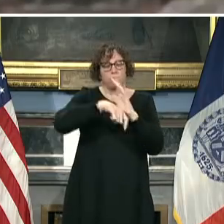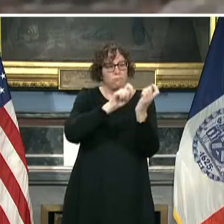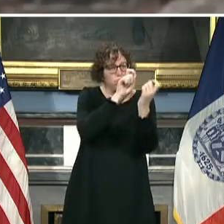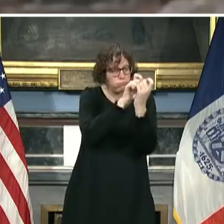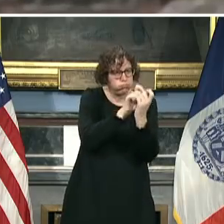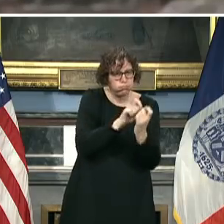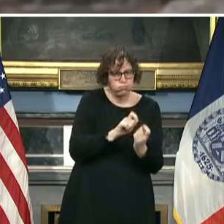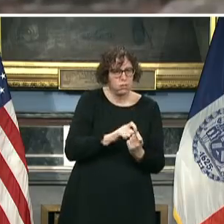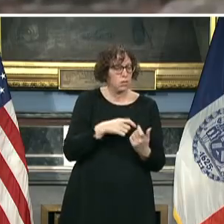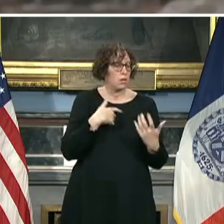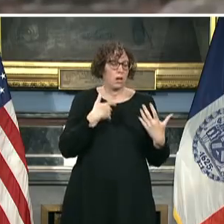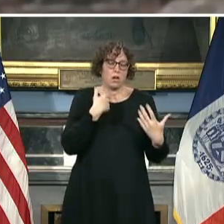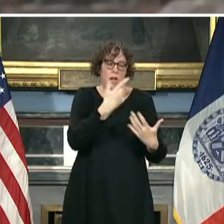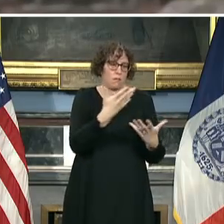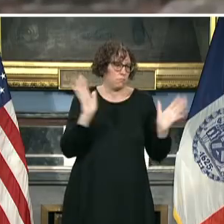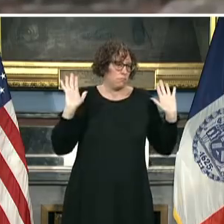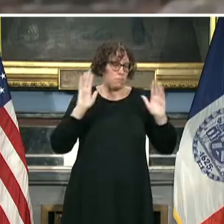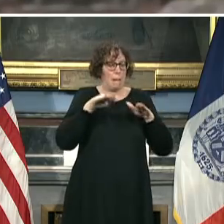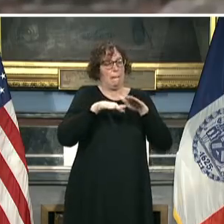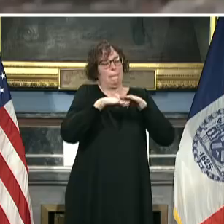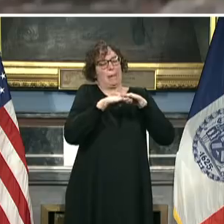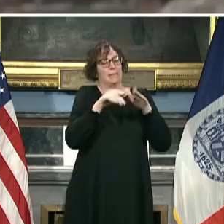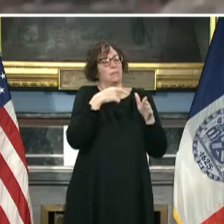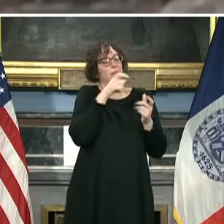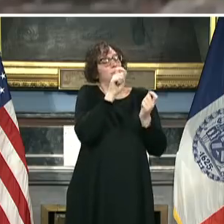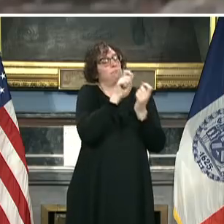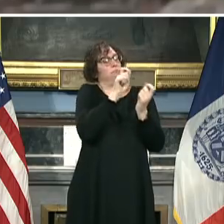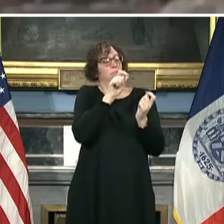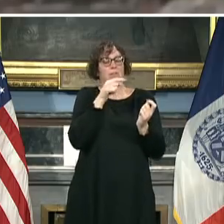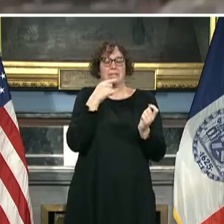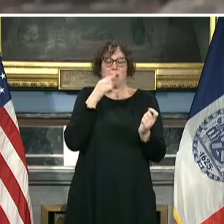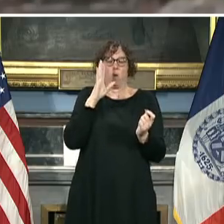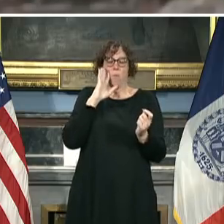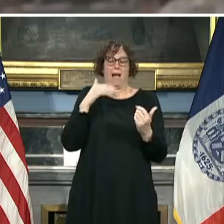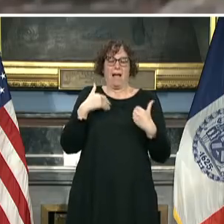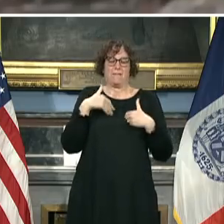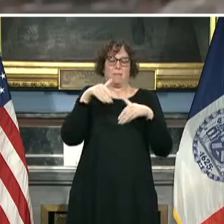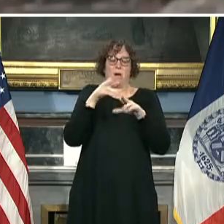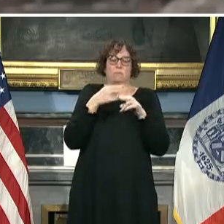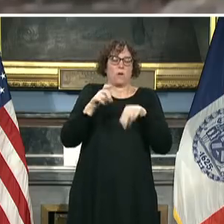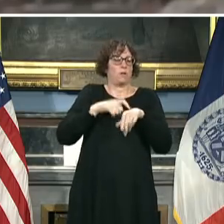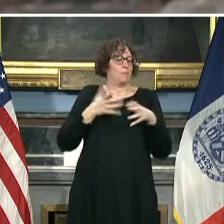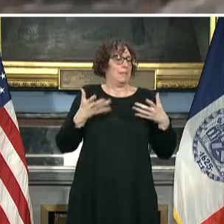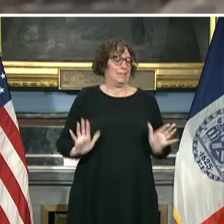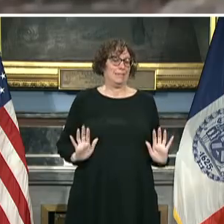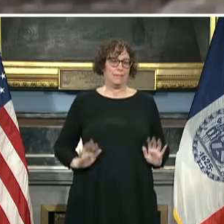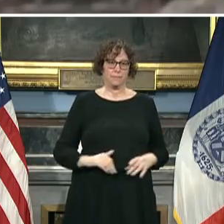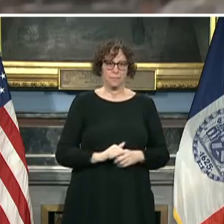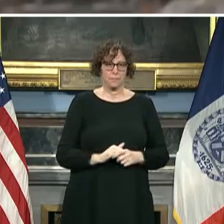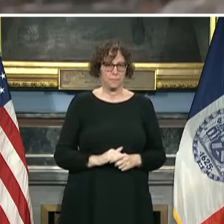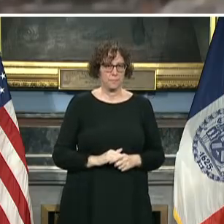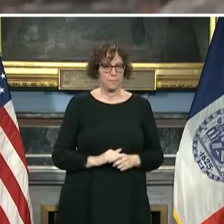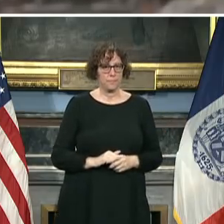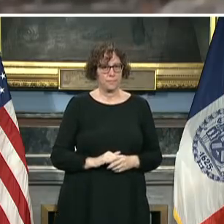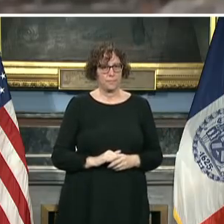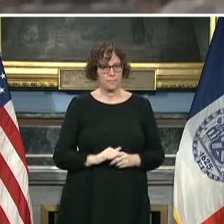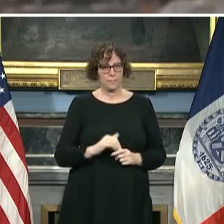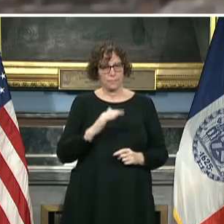HAVE THE ABILITY TO DO THAT. THAT'S ALL IT MEANS. AGAIN, I'M NOT G GOINTOGO TOIN DETAIL AT THIS POINT IN TIME. WE'RE NOT TO THE POINT WHERE WE'RE GOING TO GO INTO